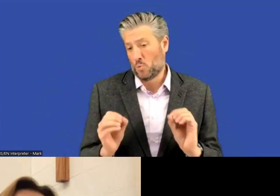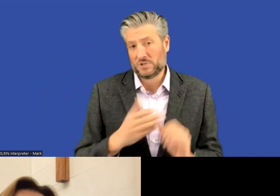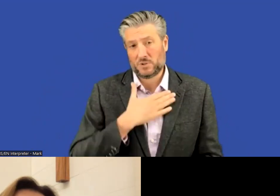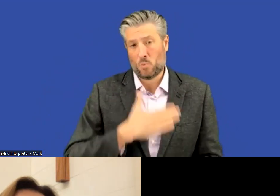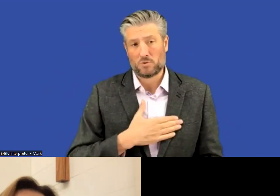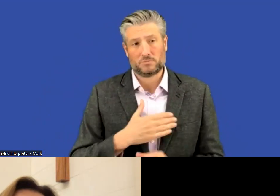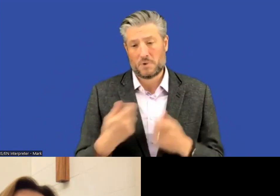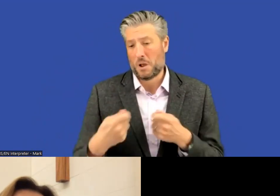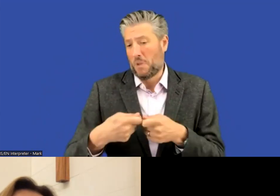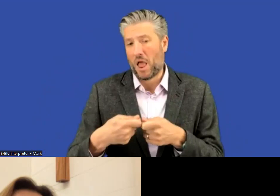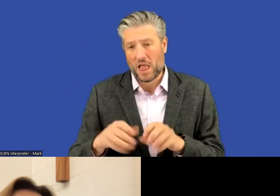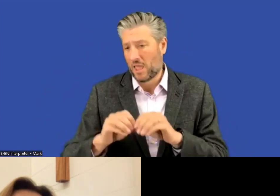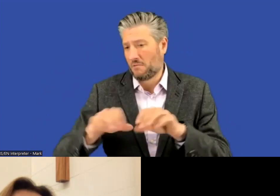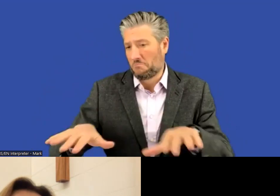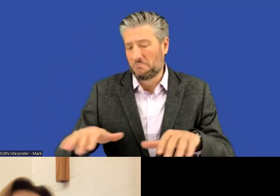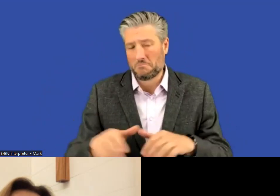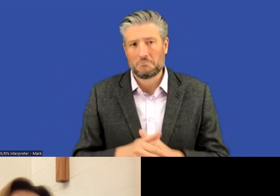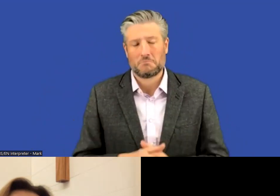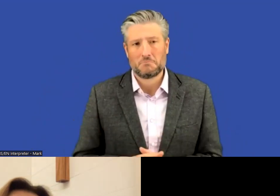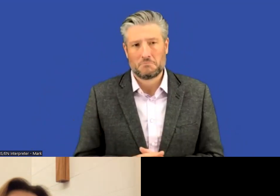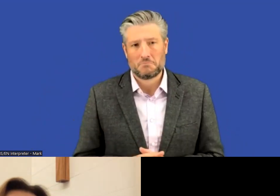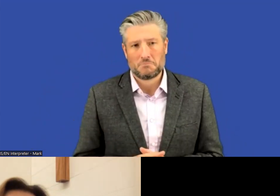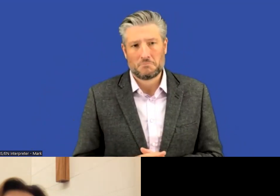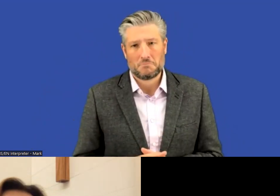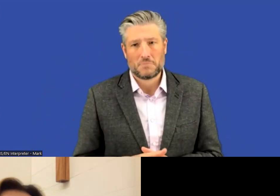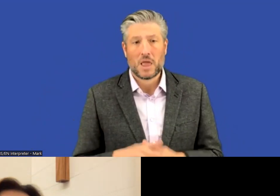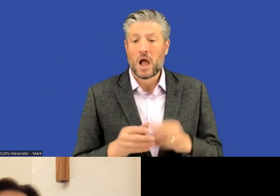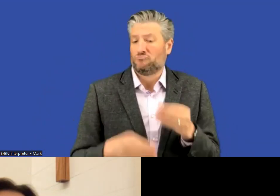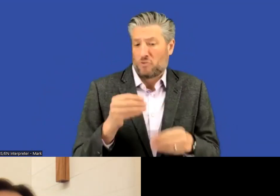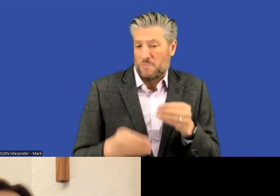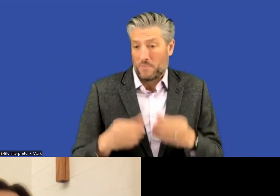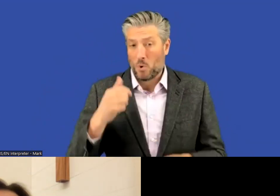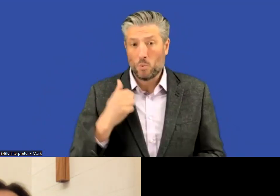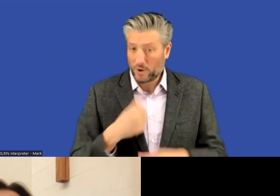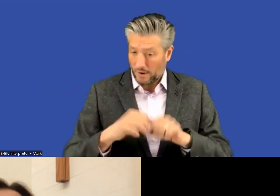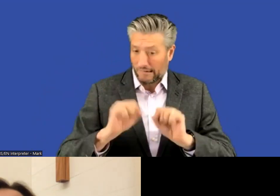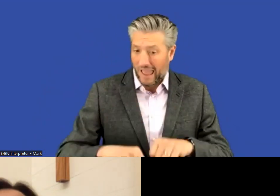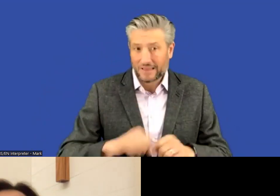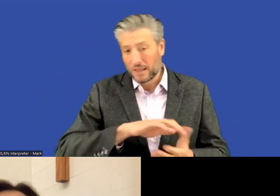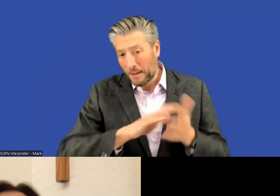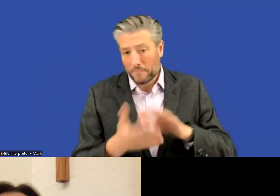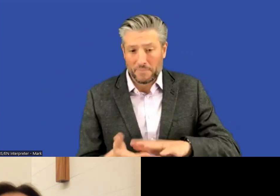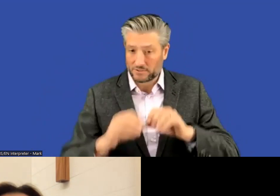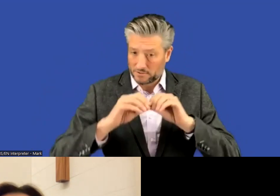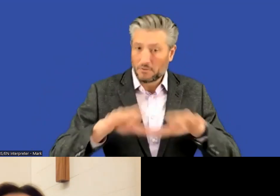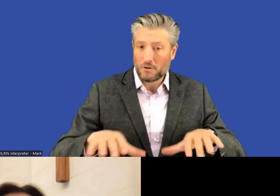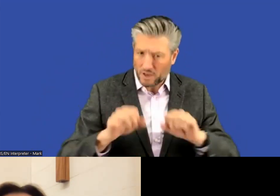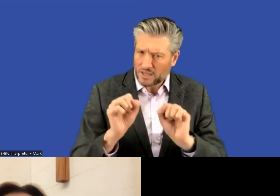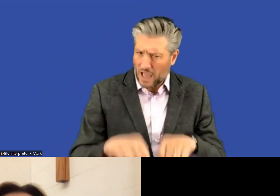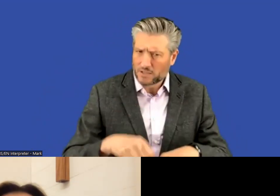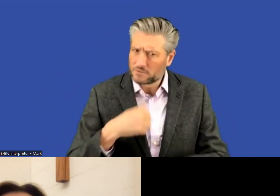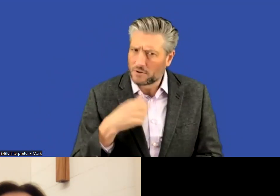The problem is we can be really good in implementation.